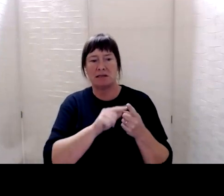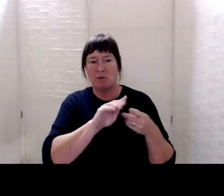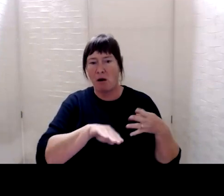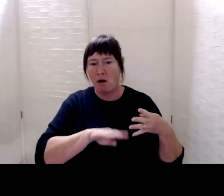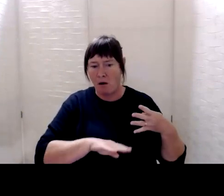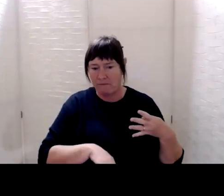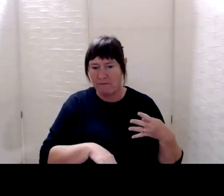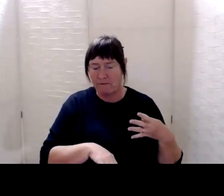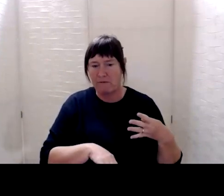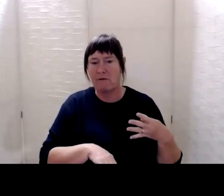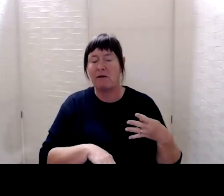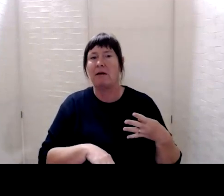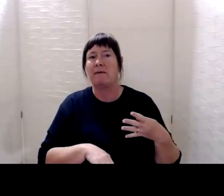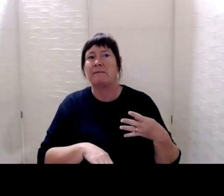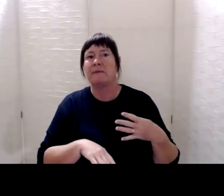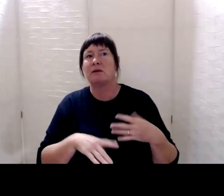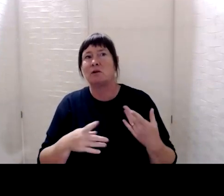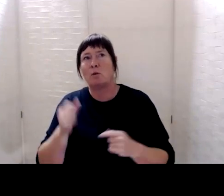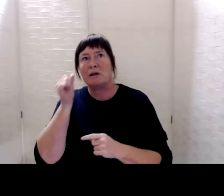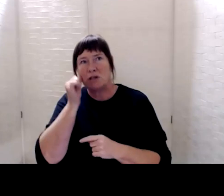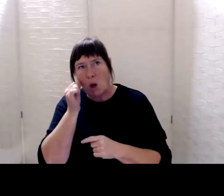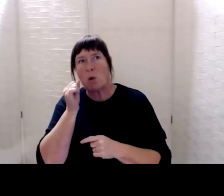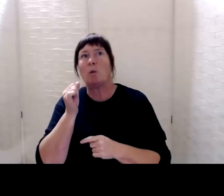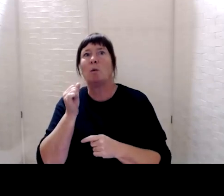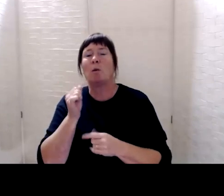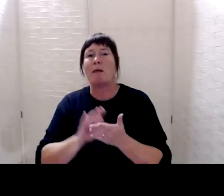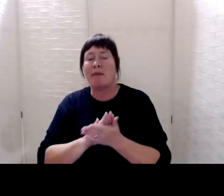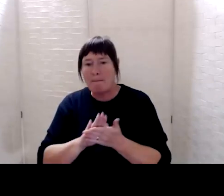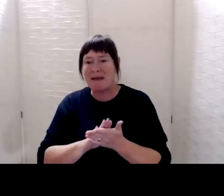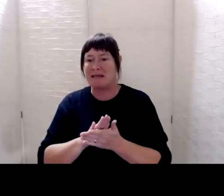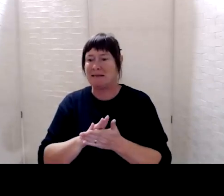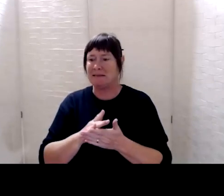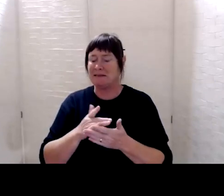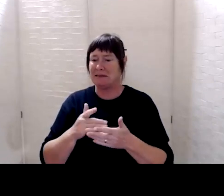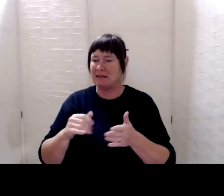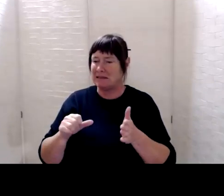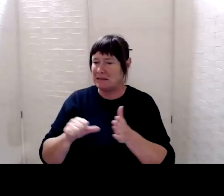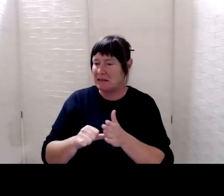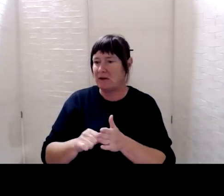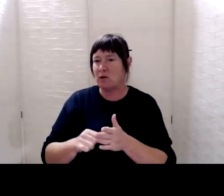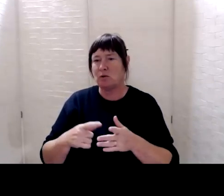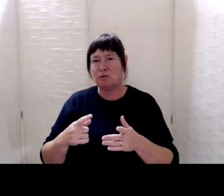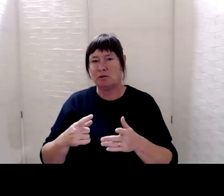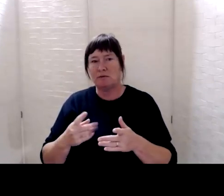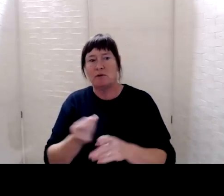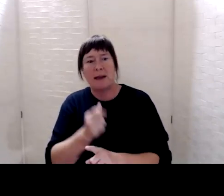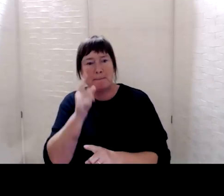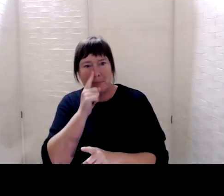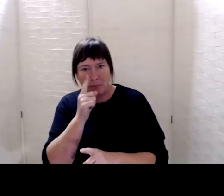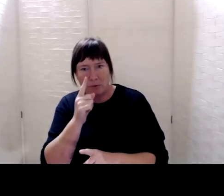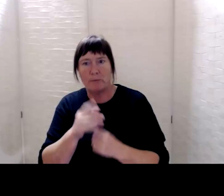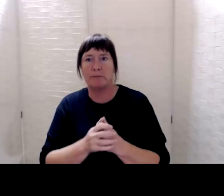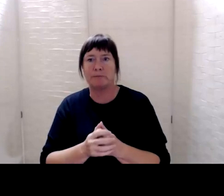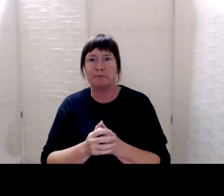and we know that that’s been compromising the experience for a number of you.